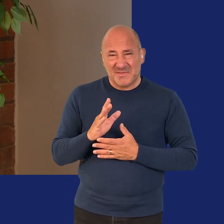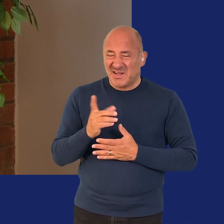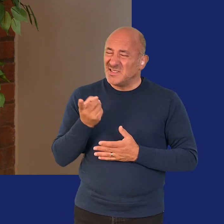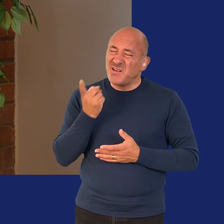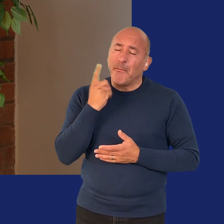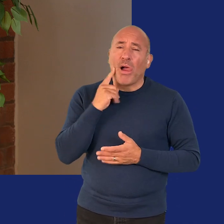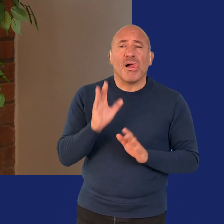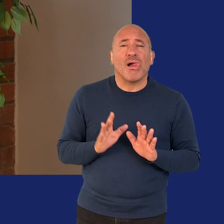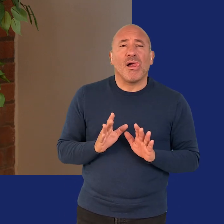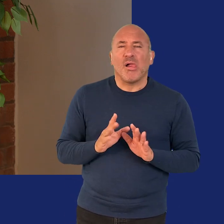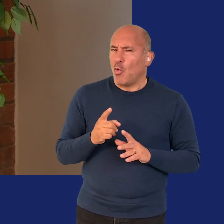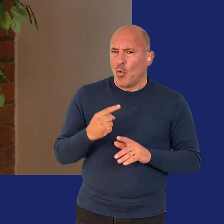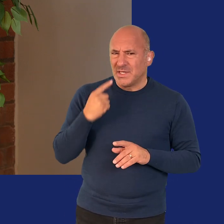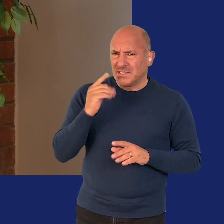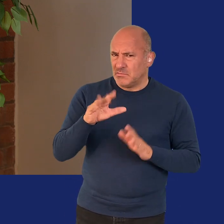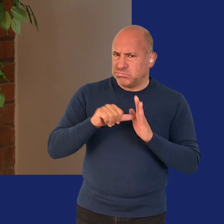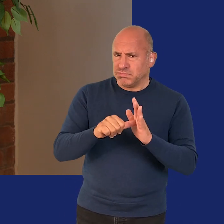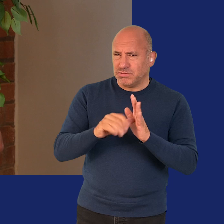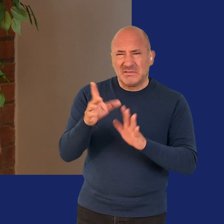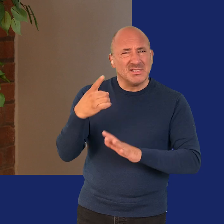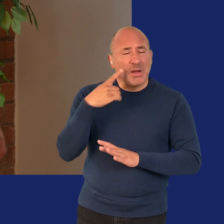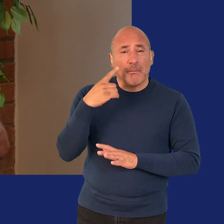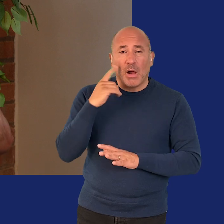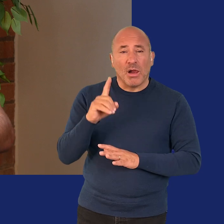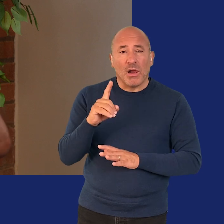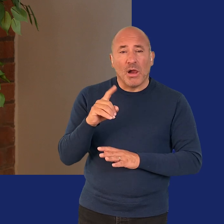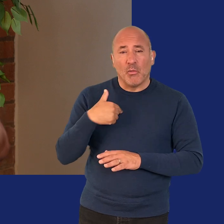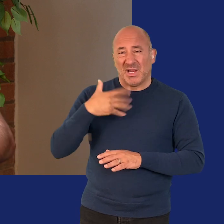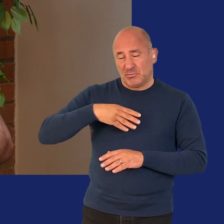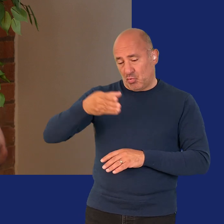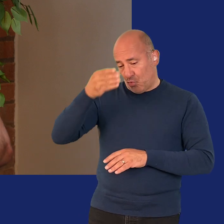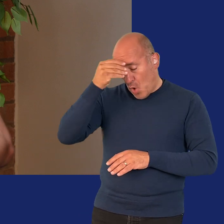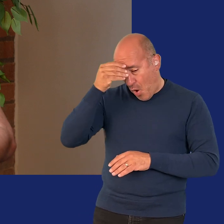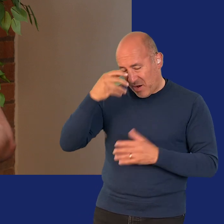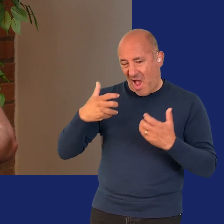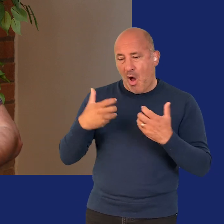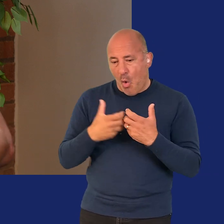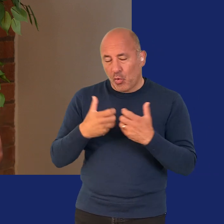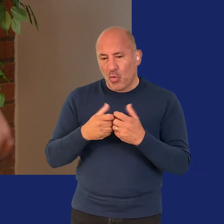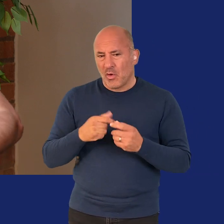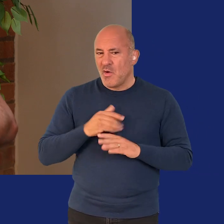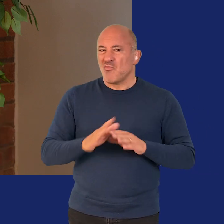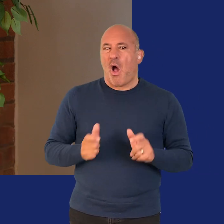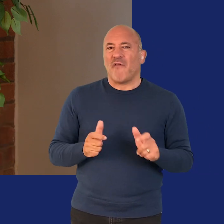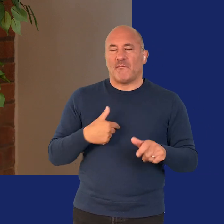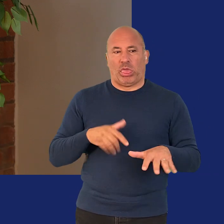Not easy to do, but simple, which is, we need to be comfortable